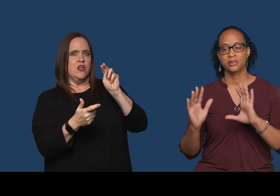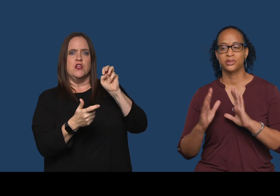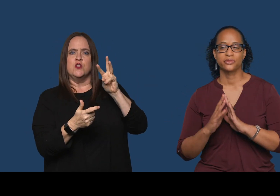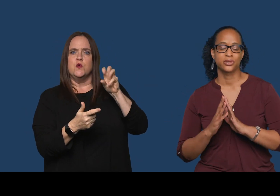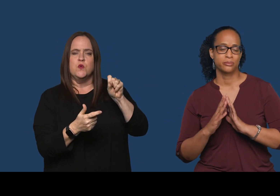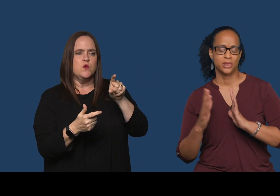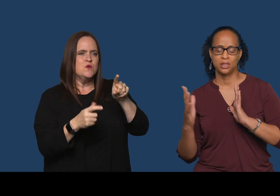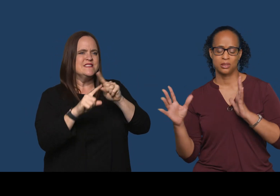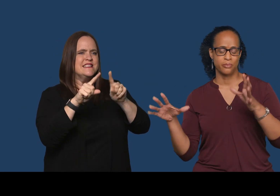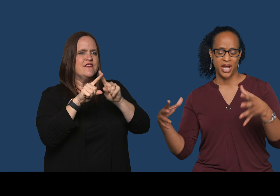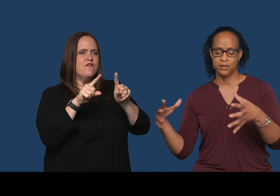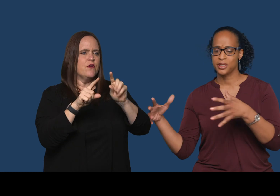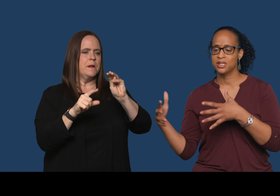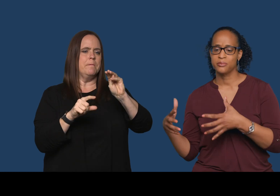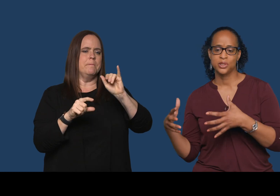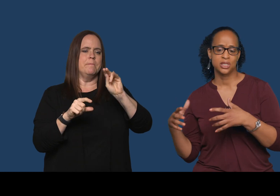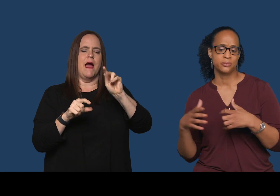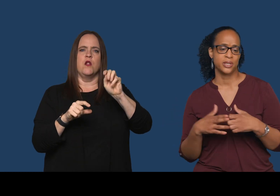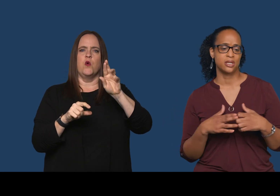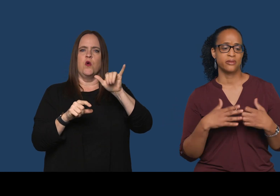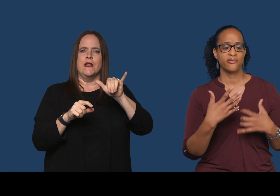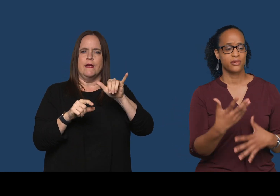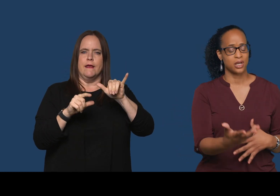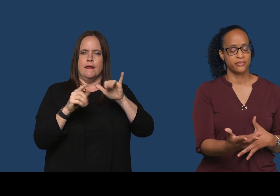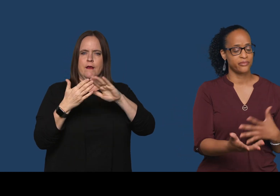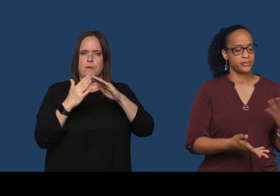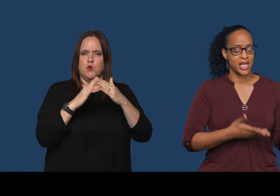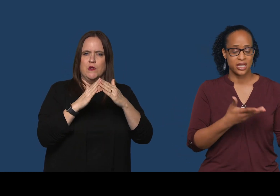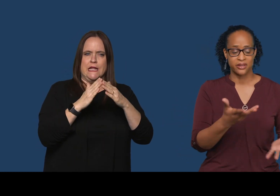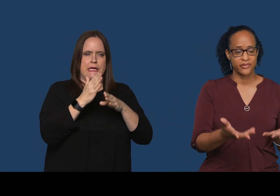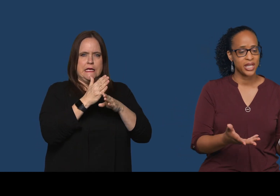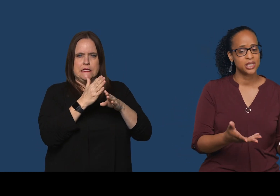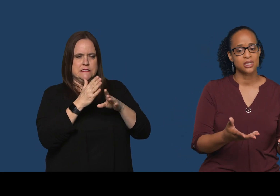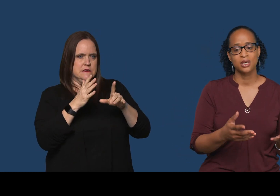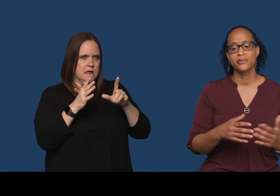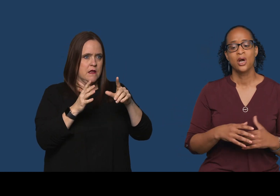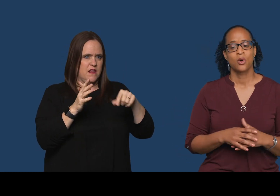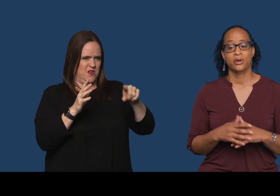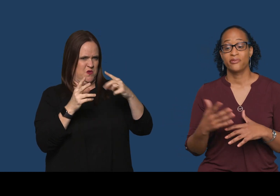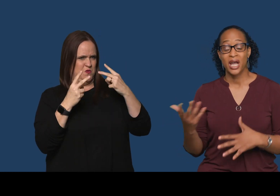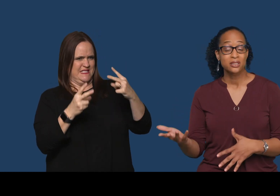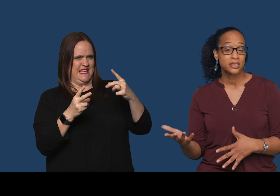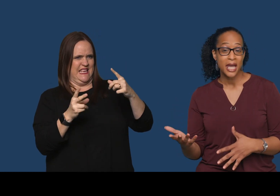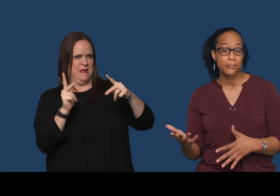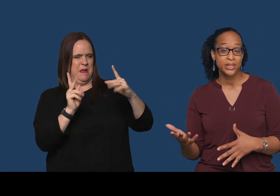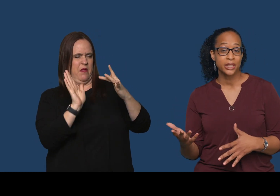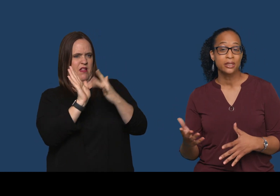of different minority communities being taken advantage of or a violence happening,